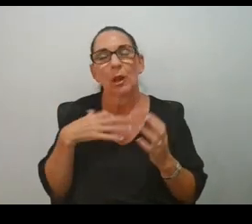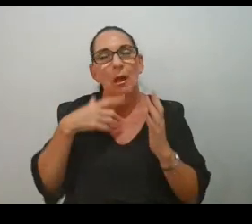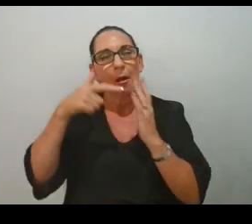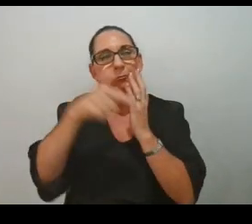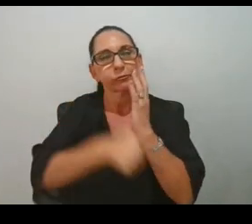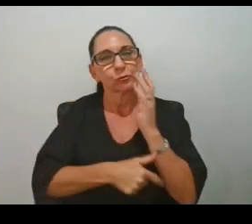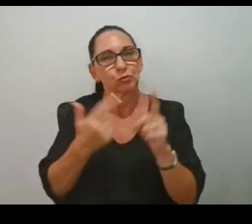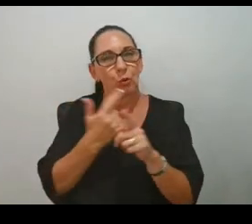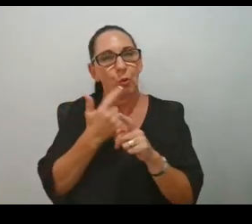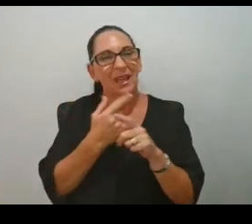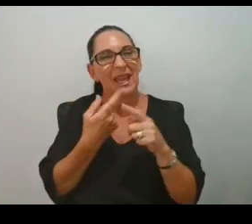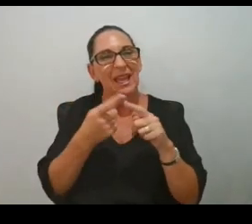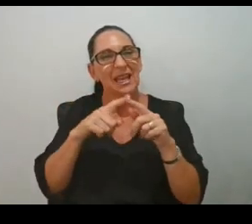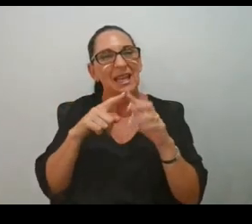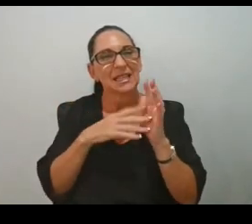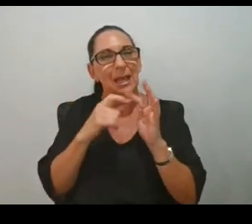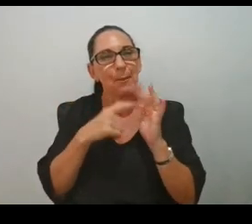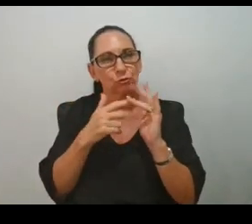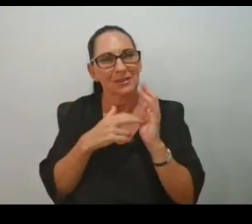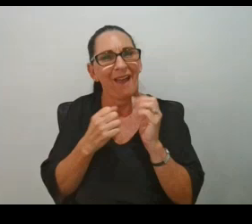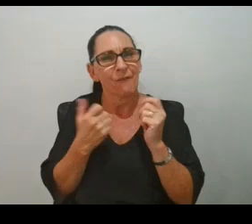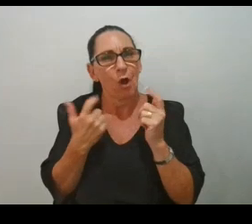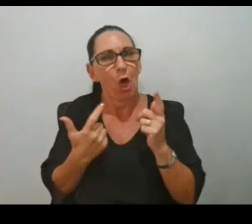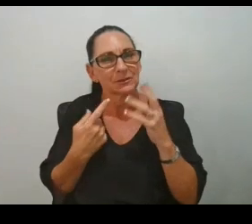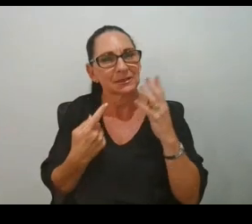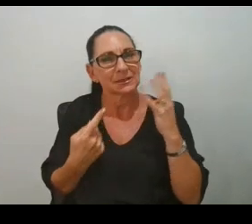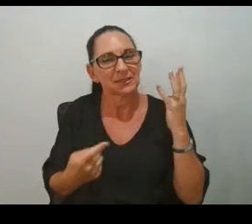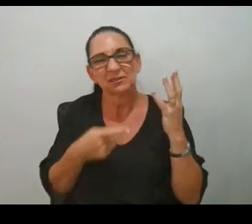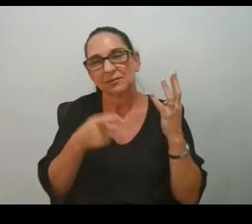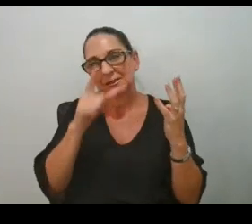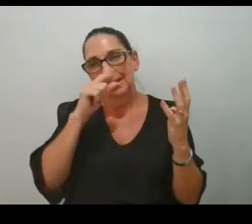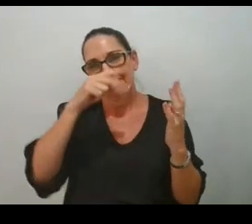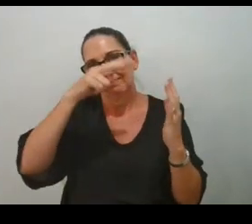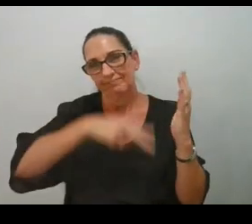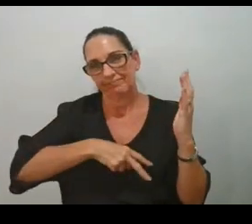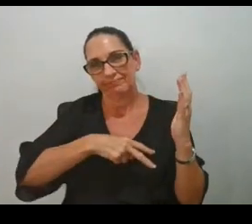quite a few yes but people can have a look at that on the fact sheet and it's probably good